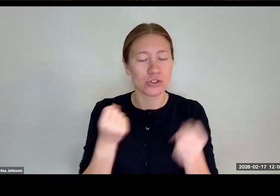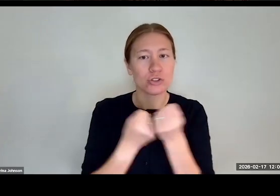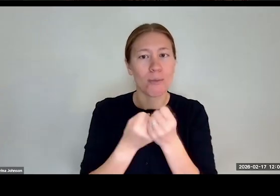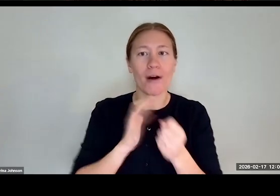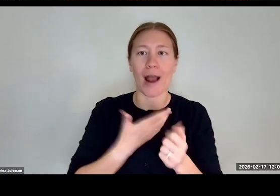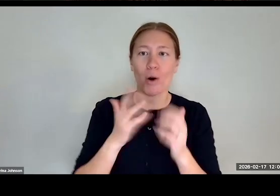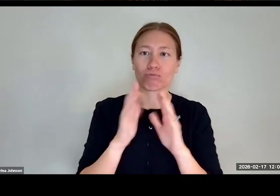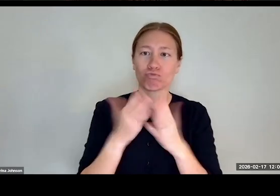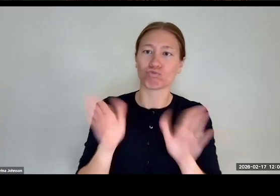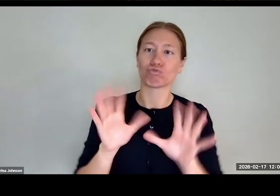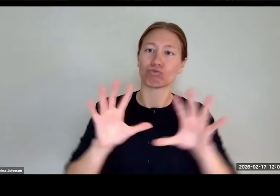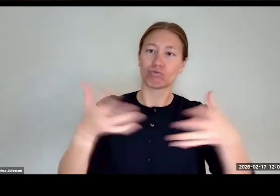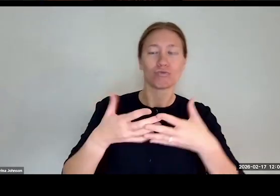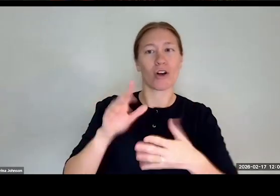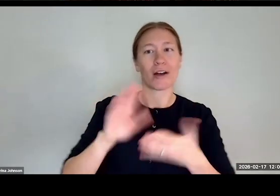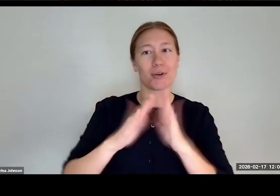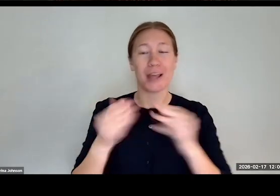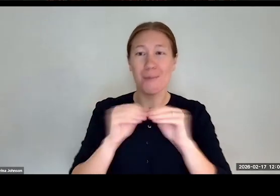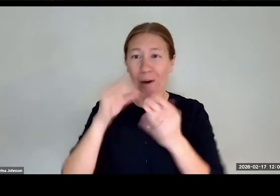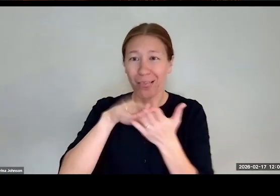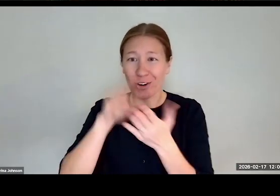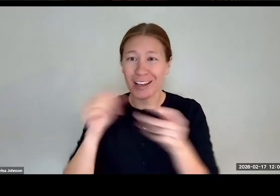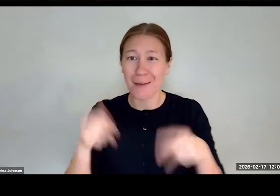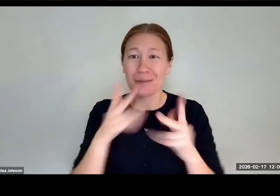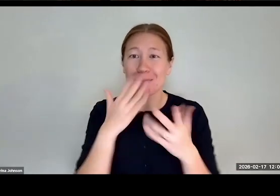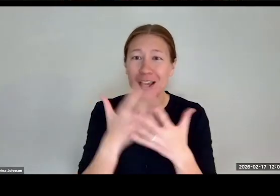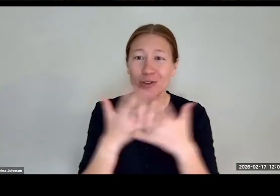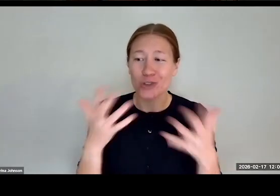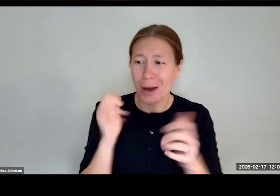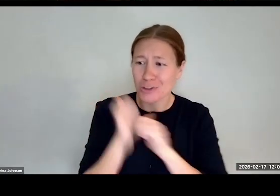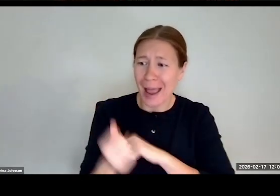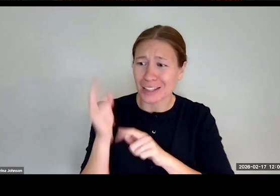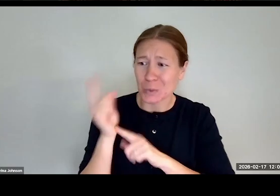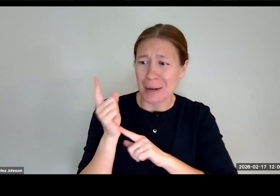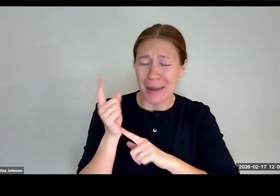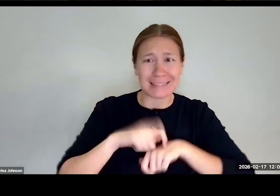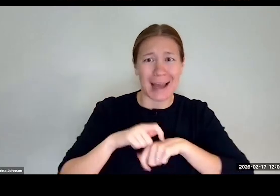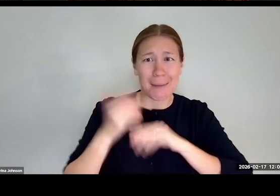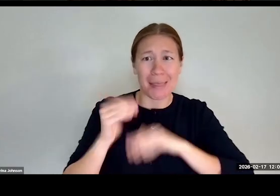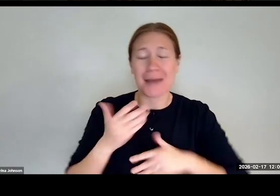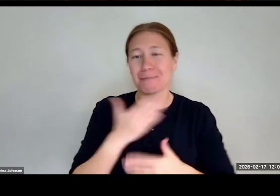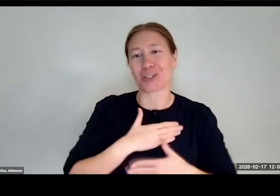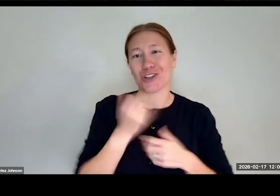And then there's more learning opportunities. So thank you. I think we're one minute over time. I appreciate everyone being here.